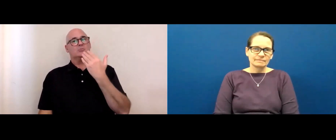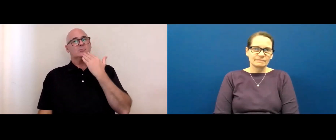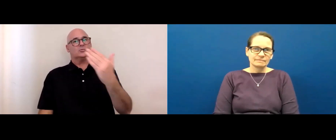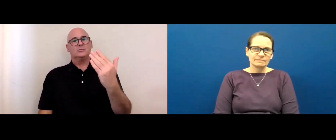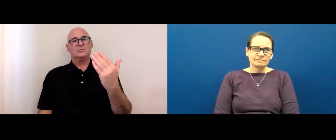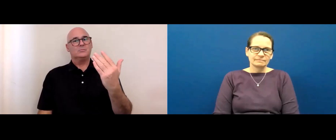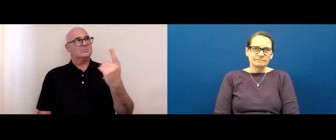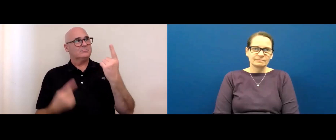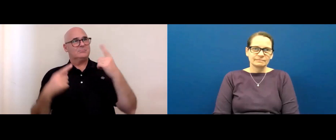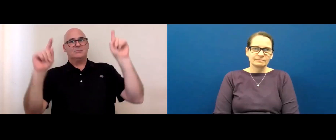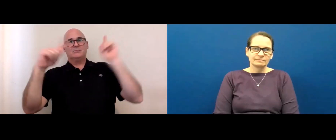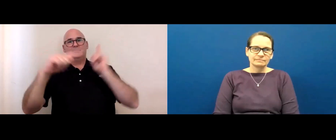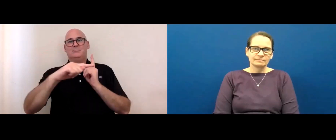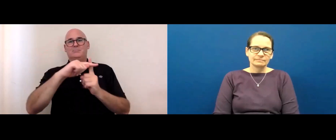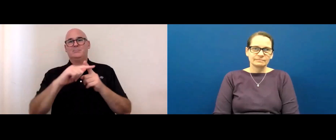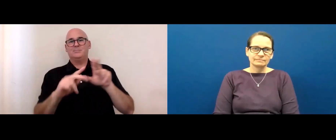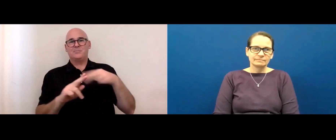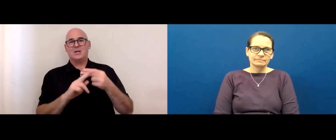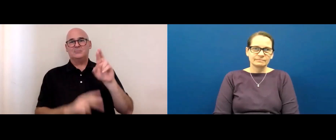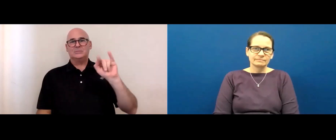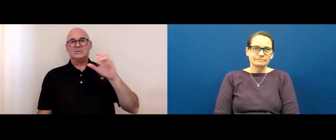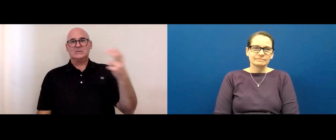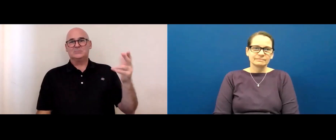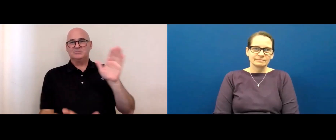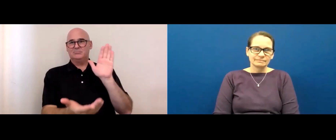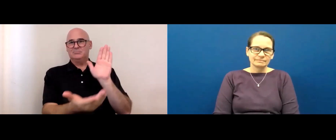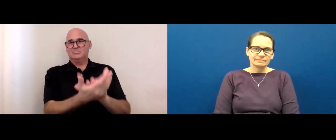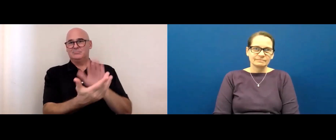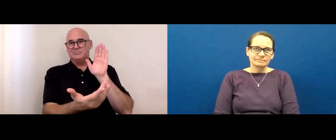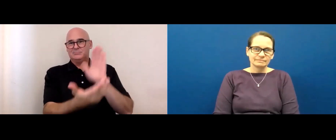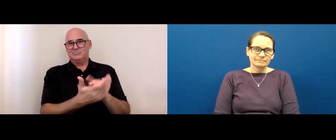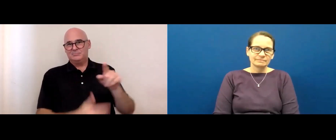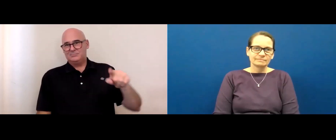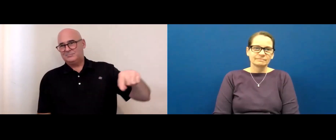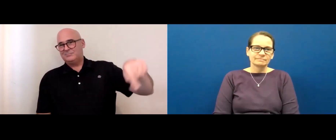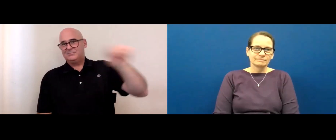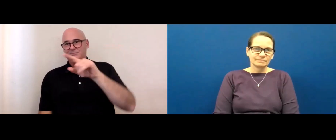services and that's one good positive thing that's come out of the commission so far